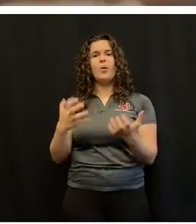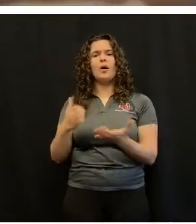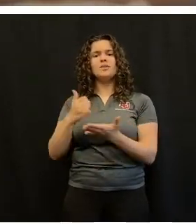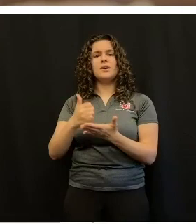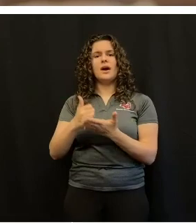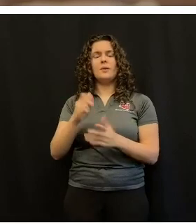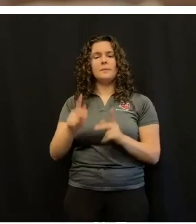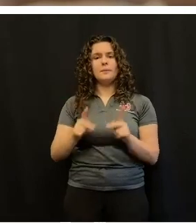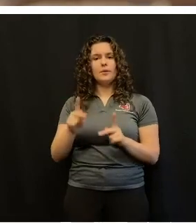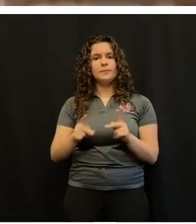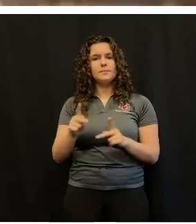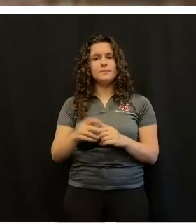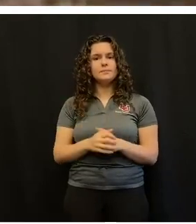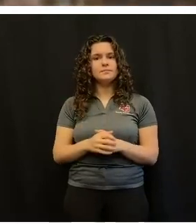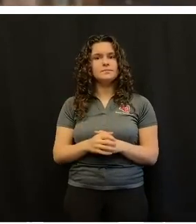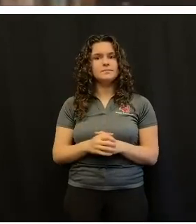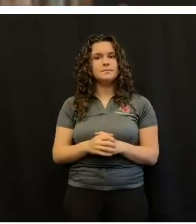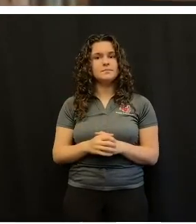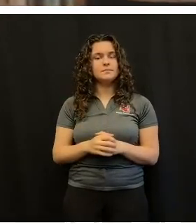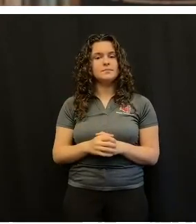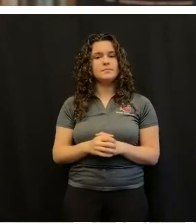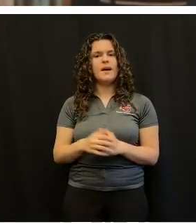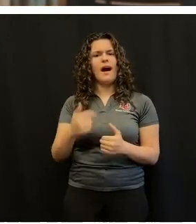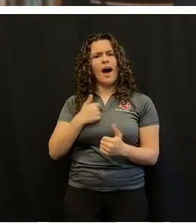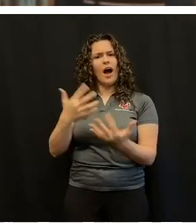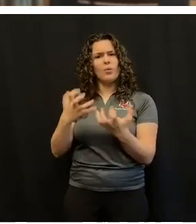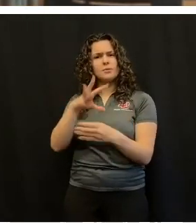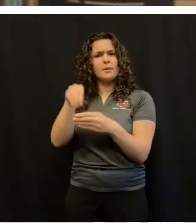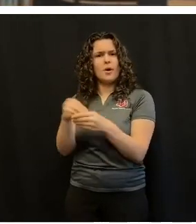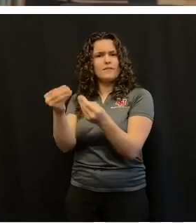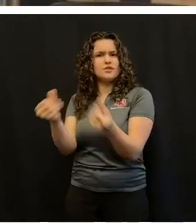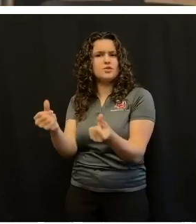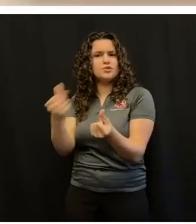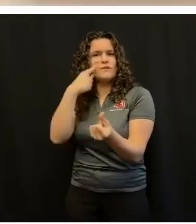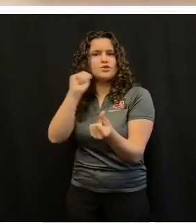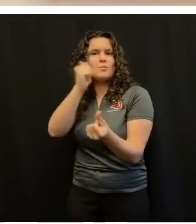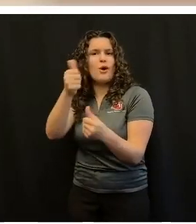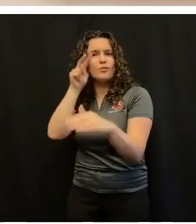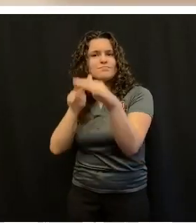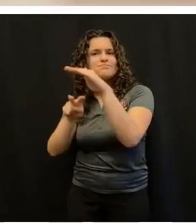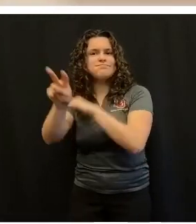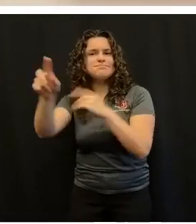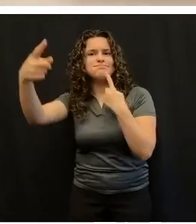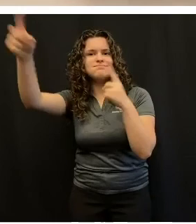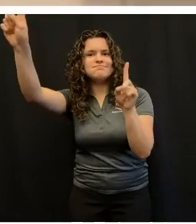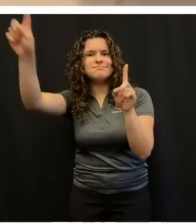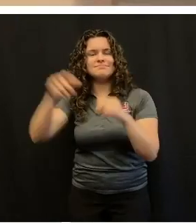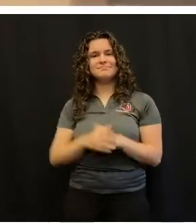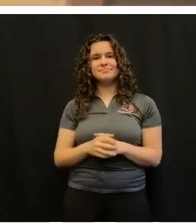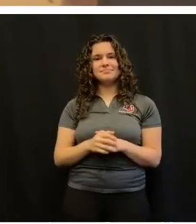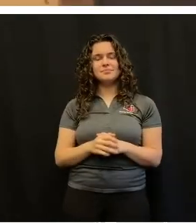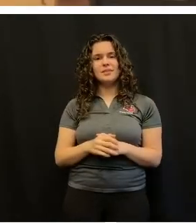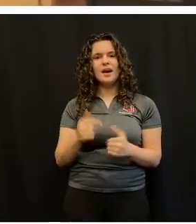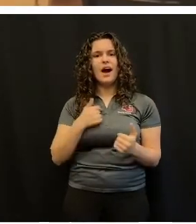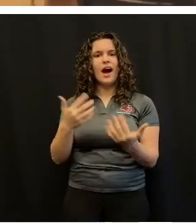[Marcus] I want to be a part of the solutions of tomorrow. [Omar] I want to bring innovations in times of need.